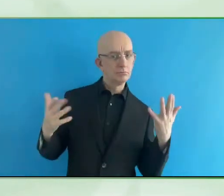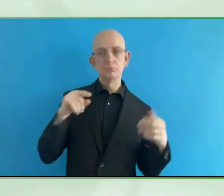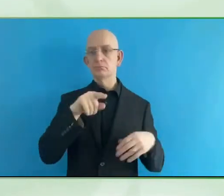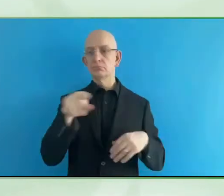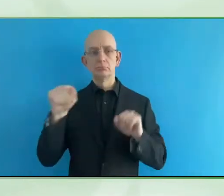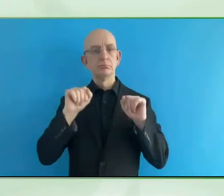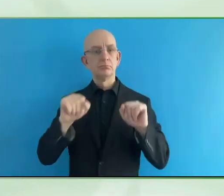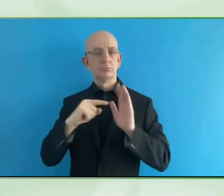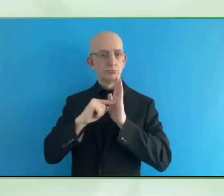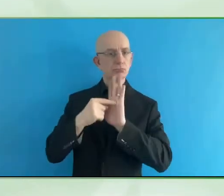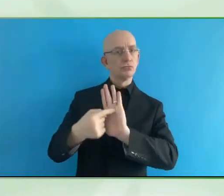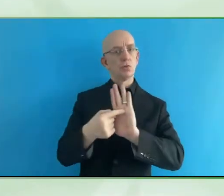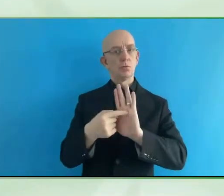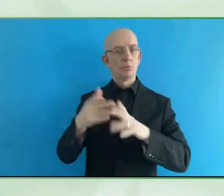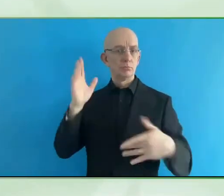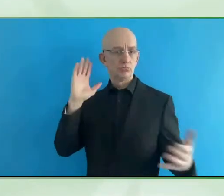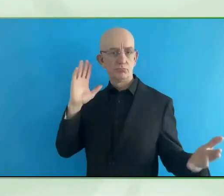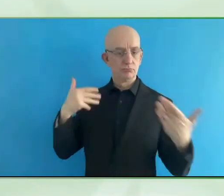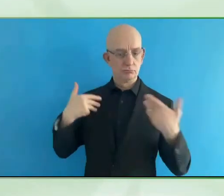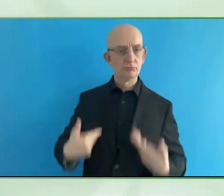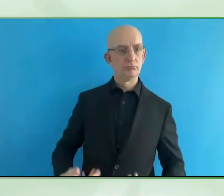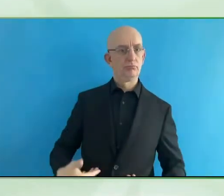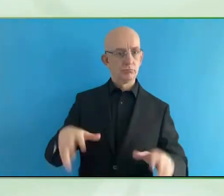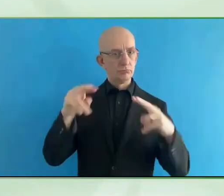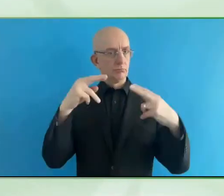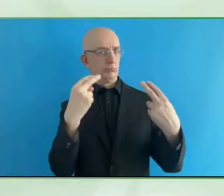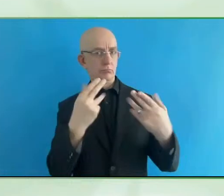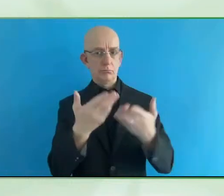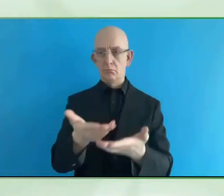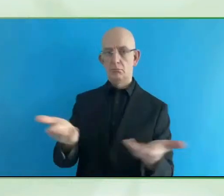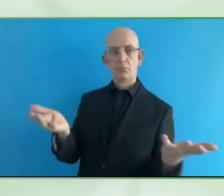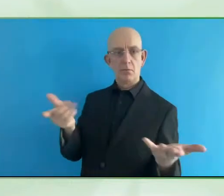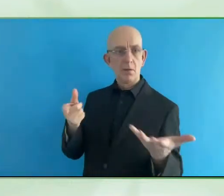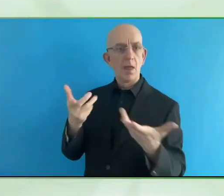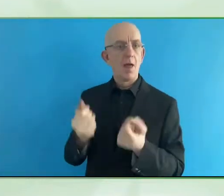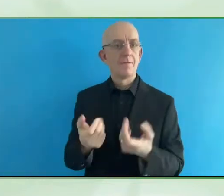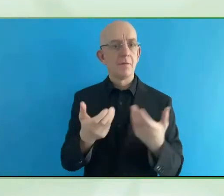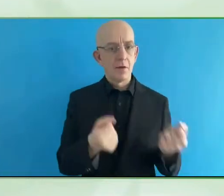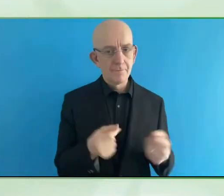It is the forcing of university, or a bit of both or how do we see that happening.